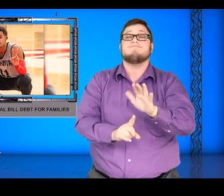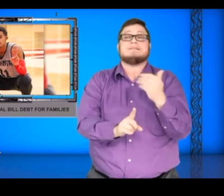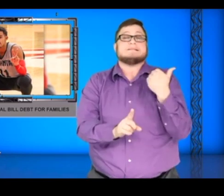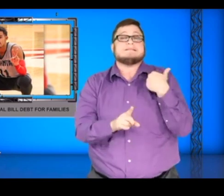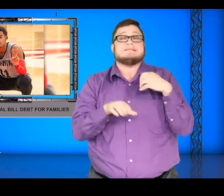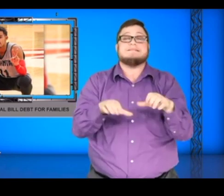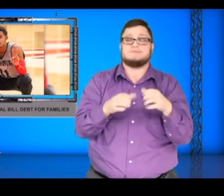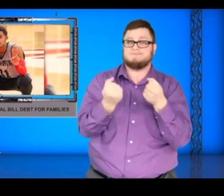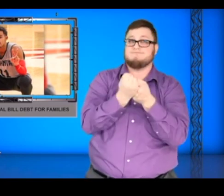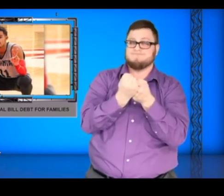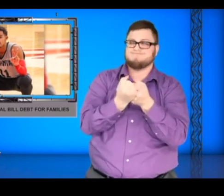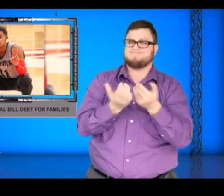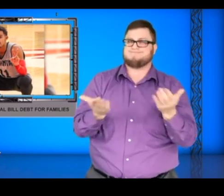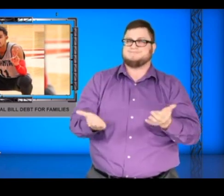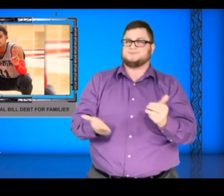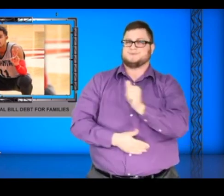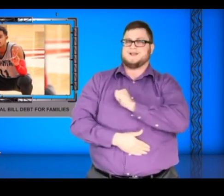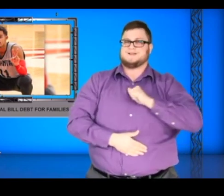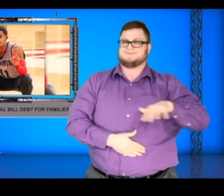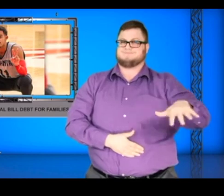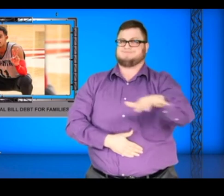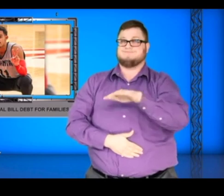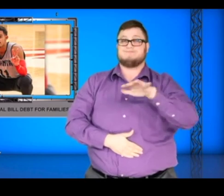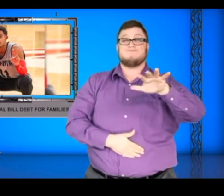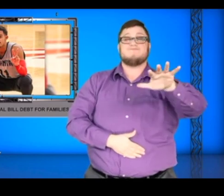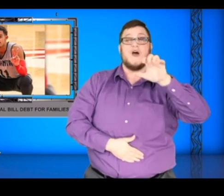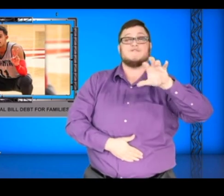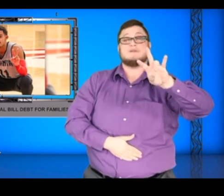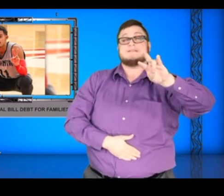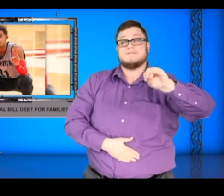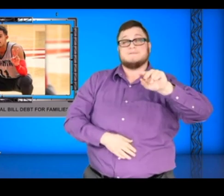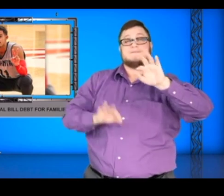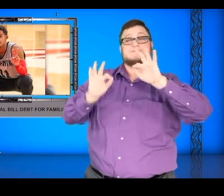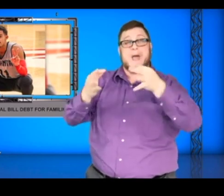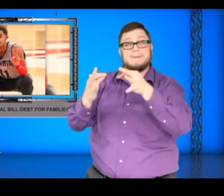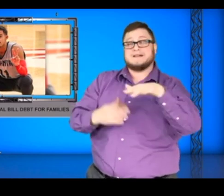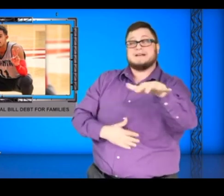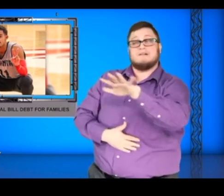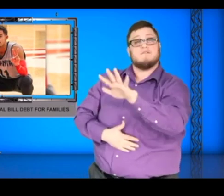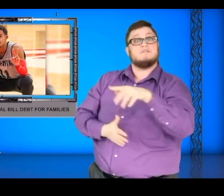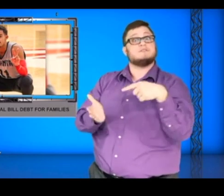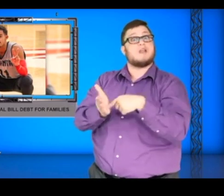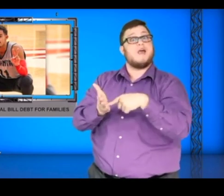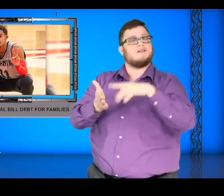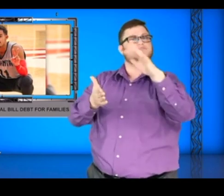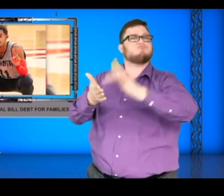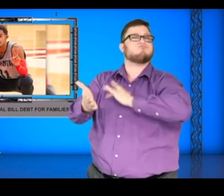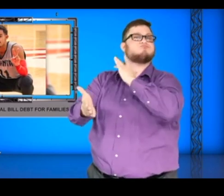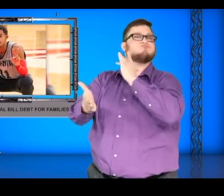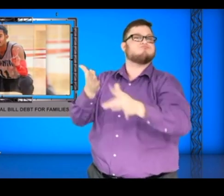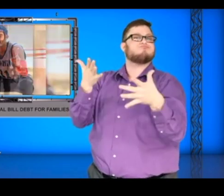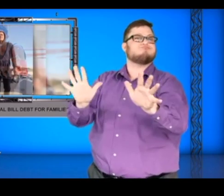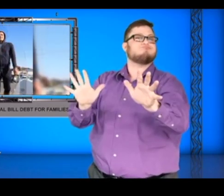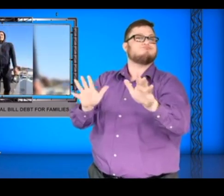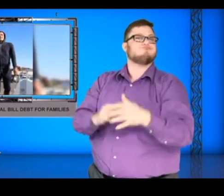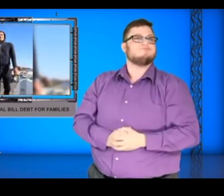In their latest venture, they paid off the debts belonging to 570 families in the Atlanta area.